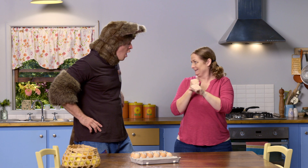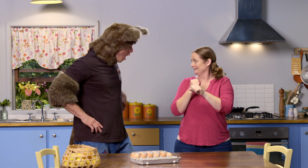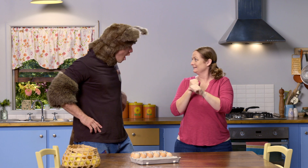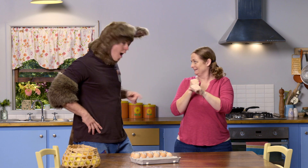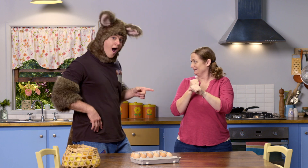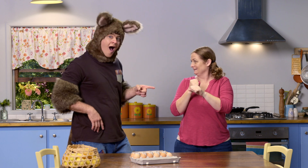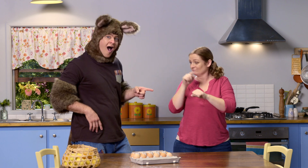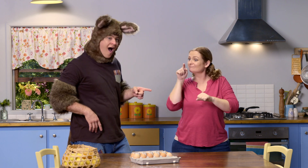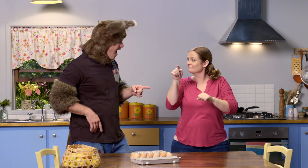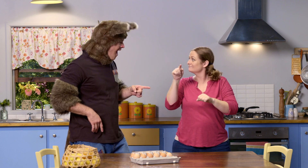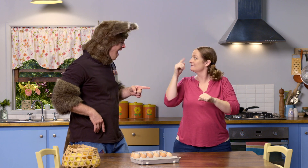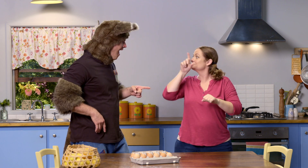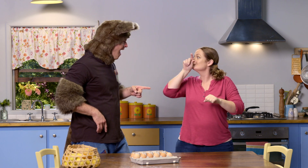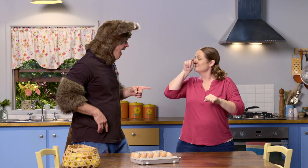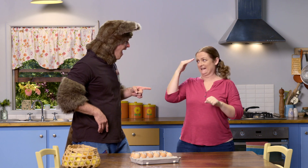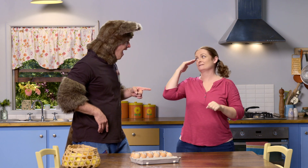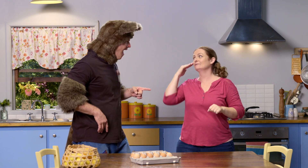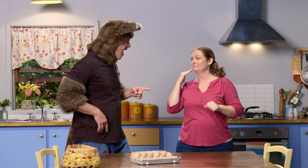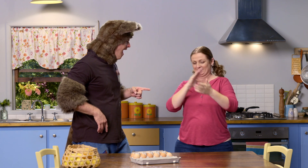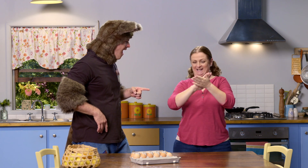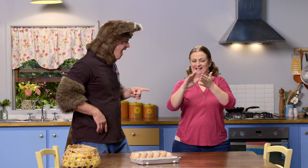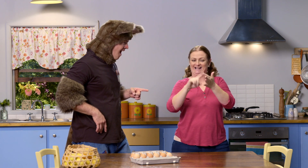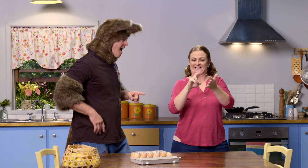So the hen will sit and lay an egg.